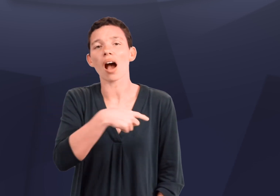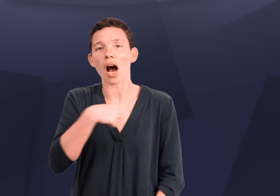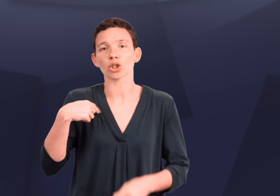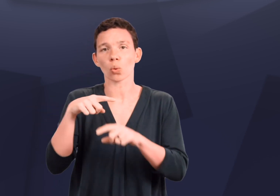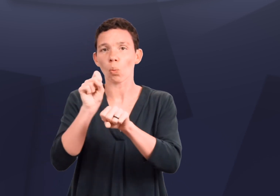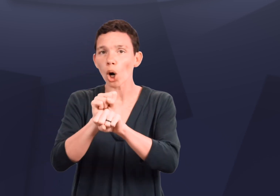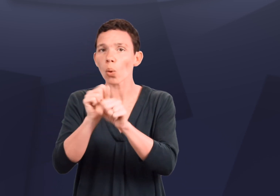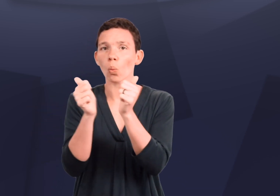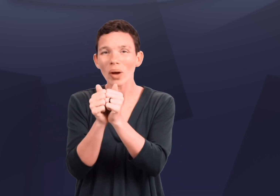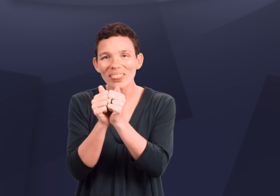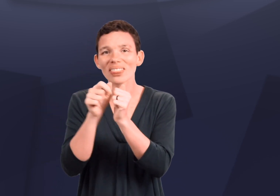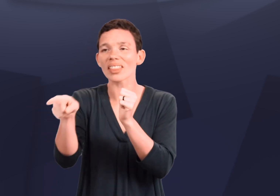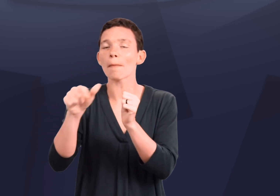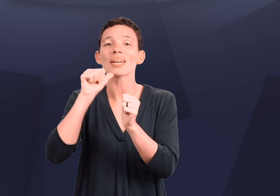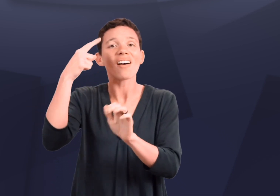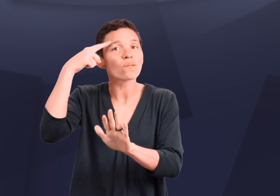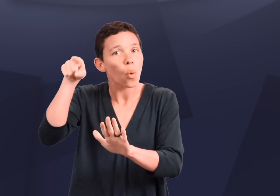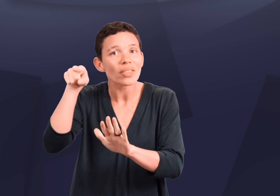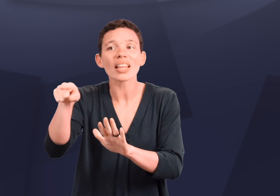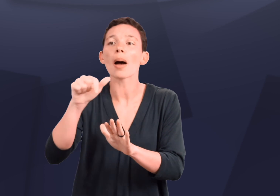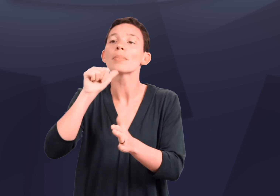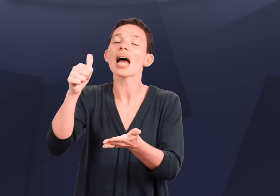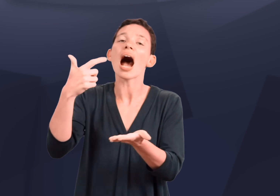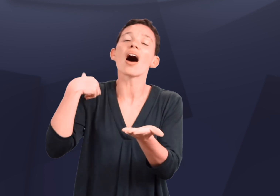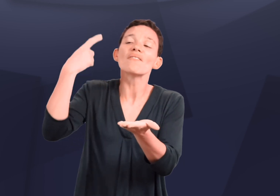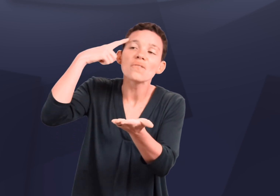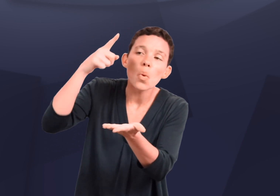They need us to work with them not for them,